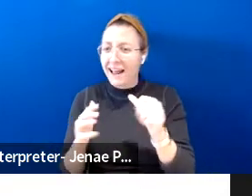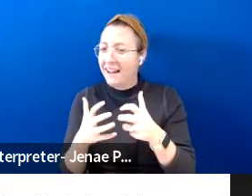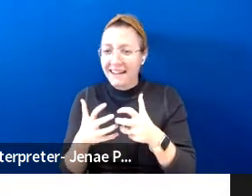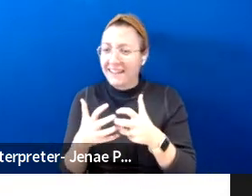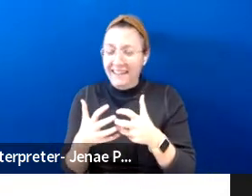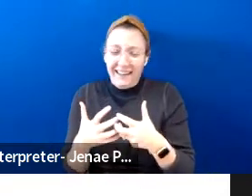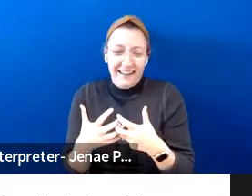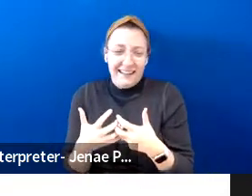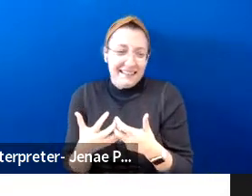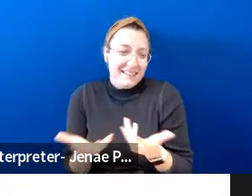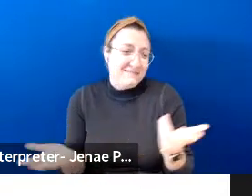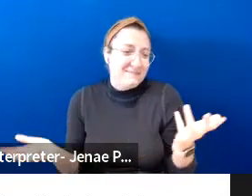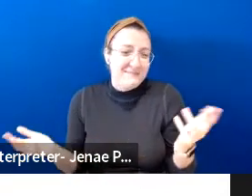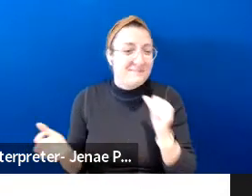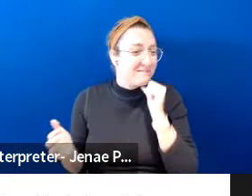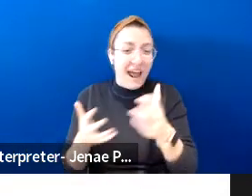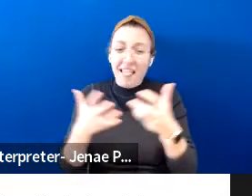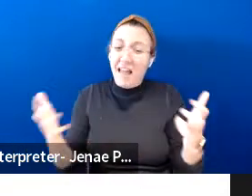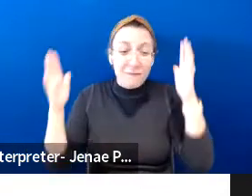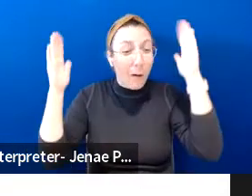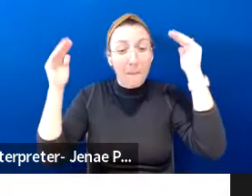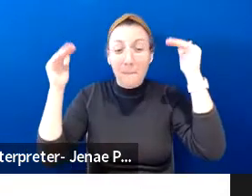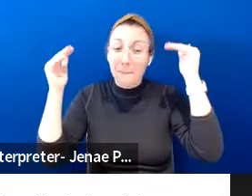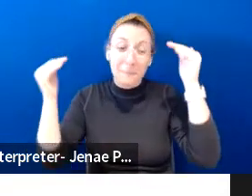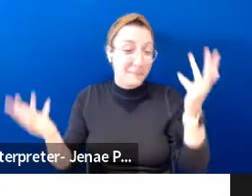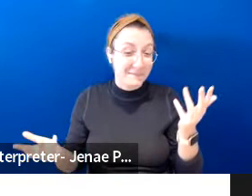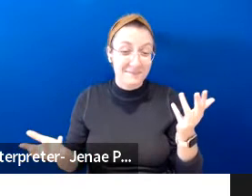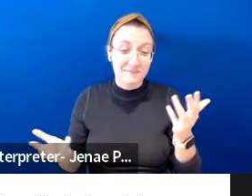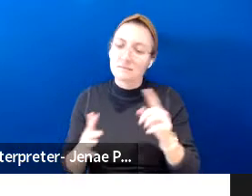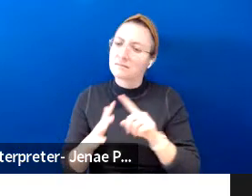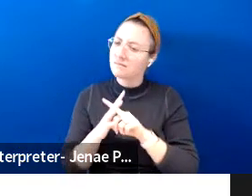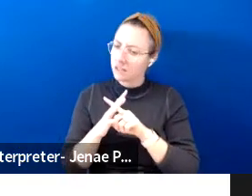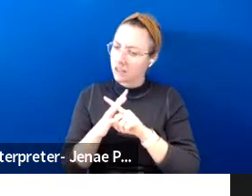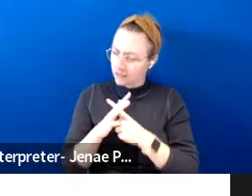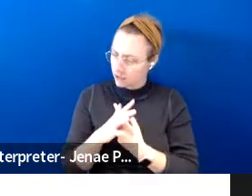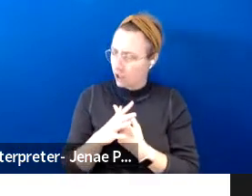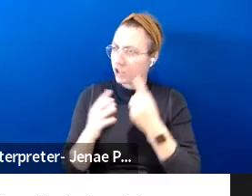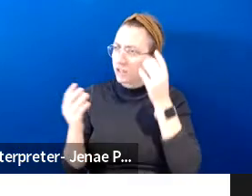I didn't have a lot of hope. So it started to think. I started to think about